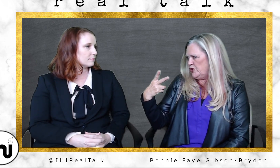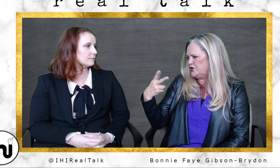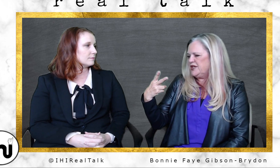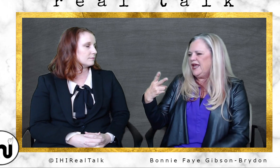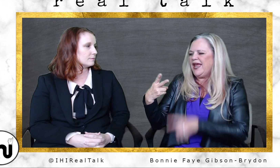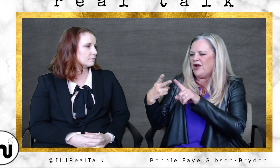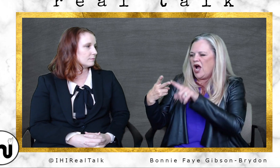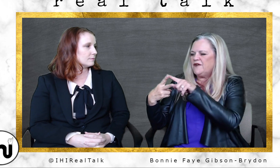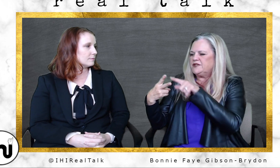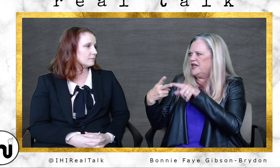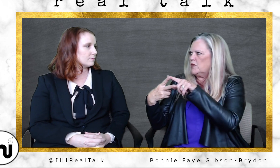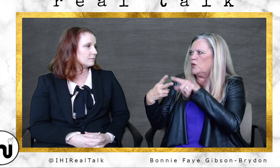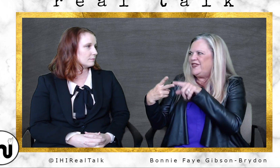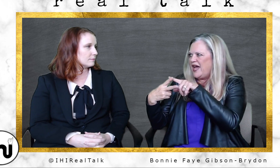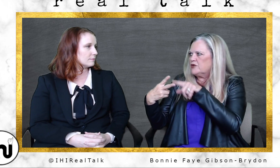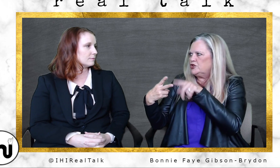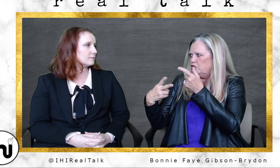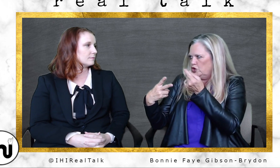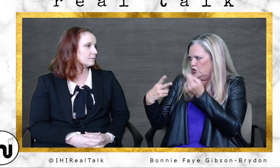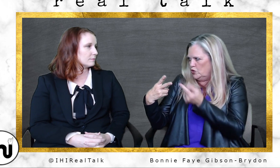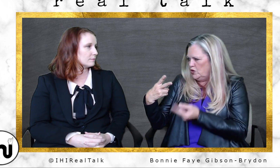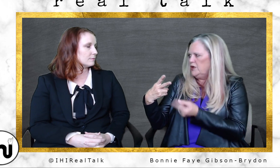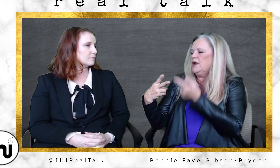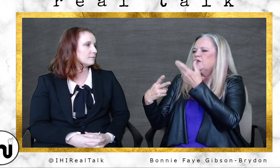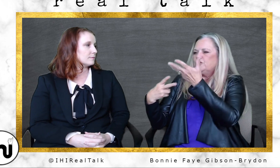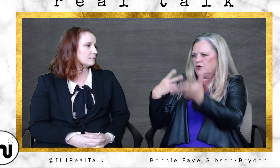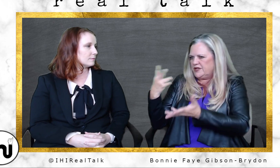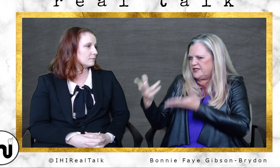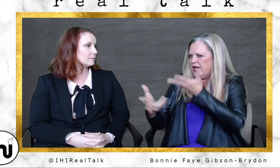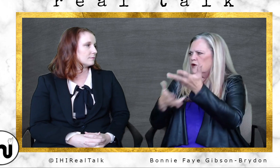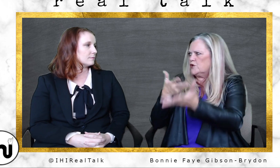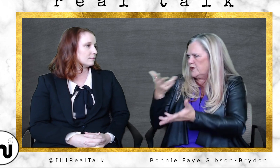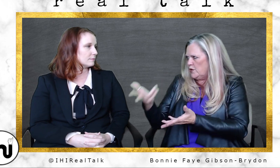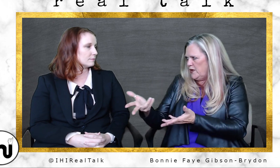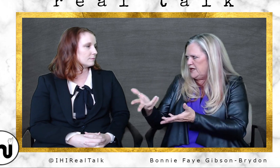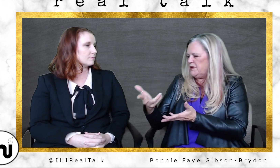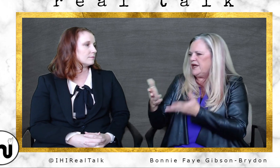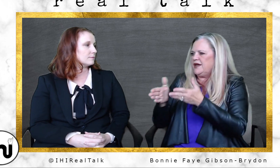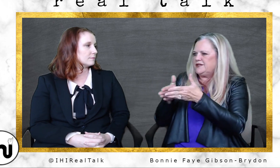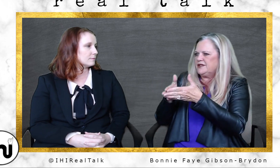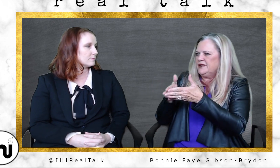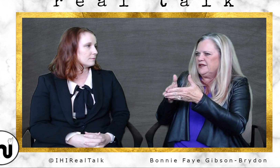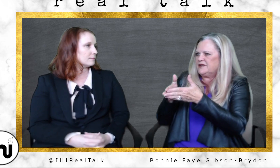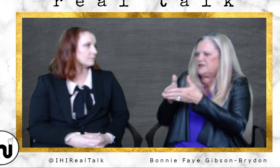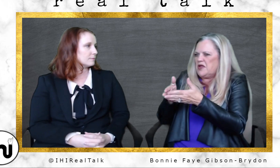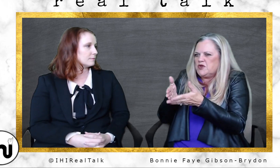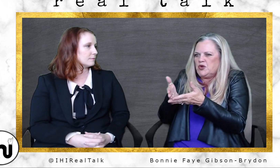and often they were without to do during the day or during the week because we